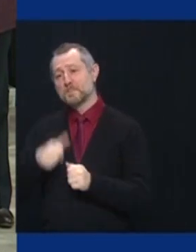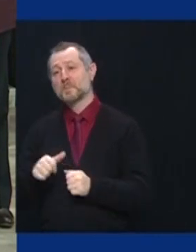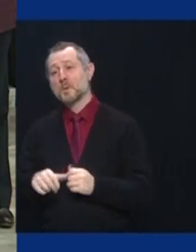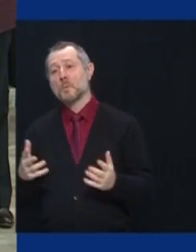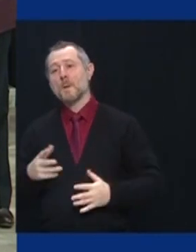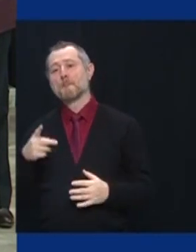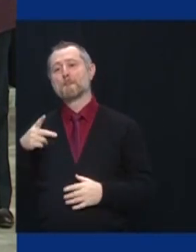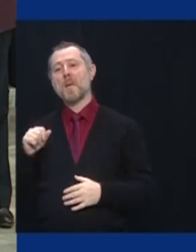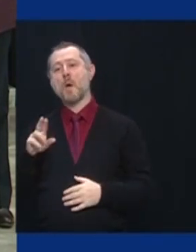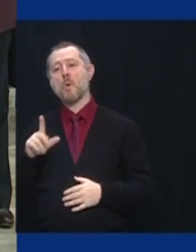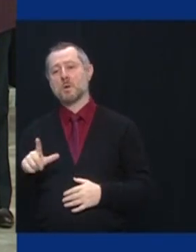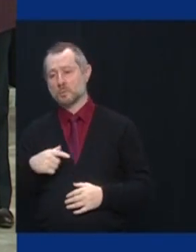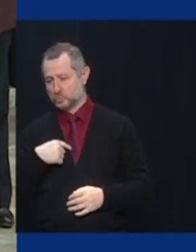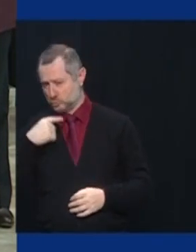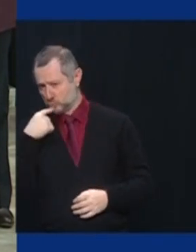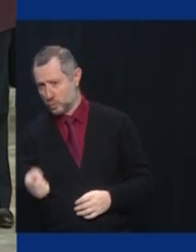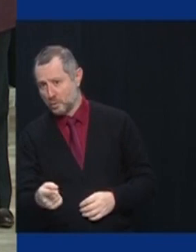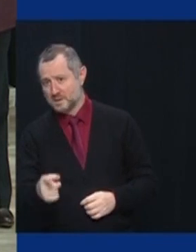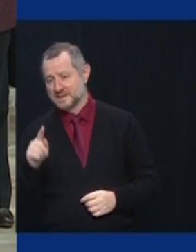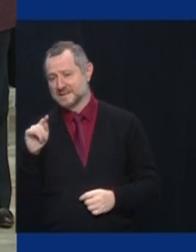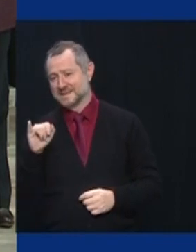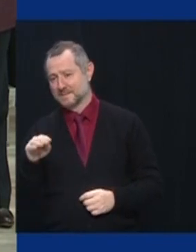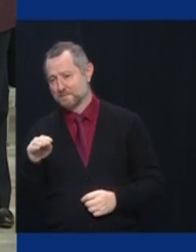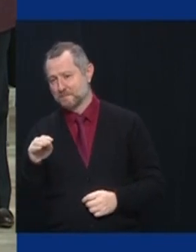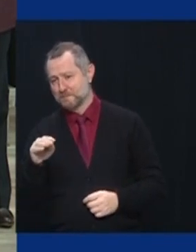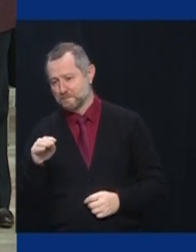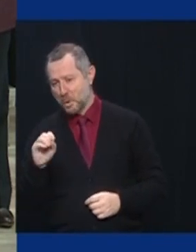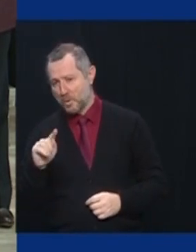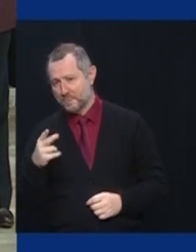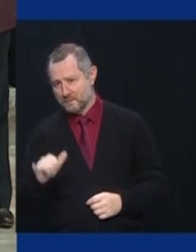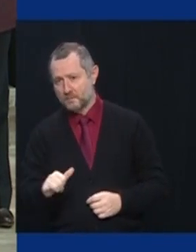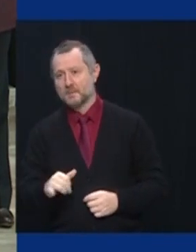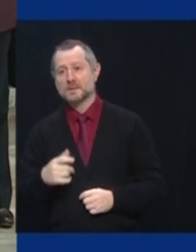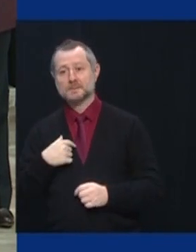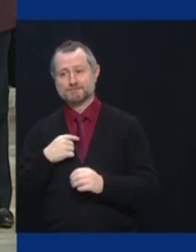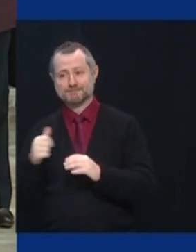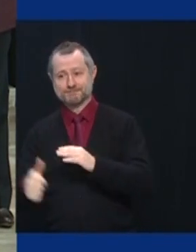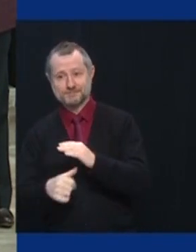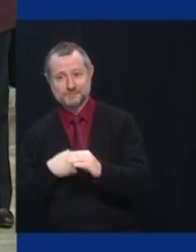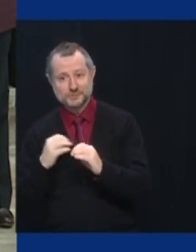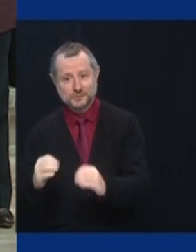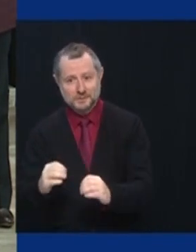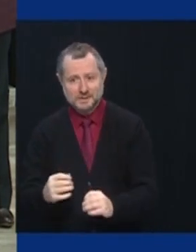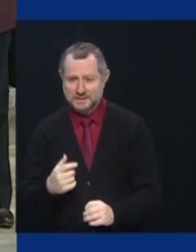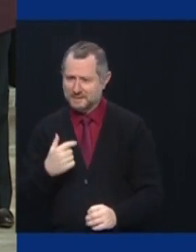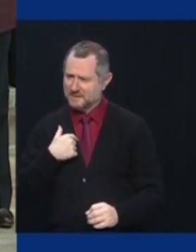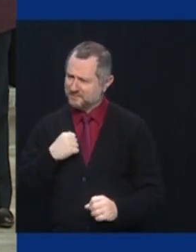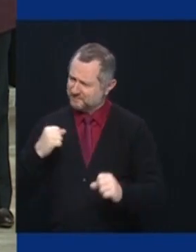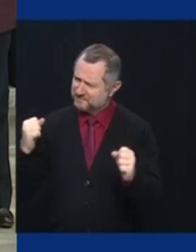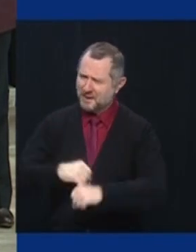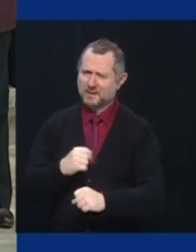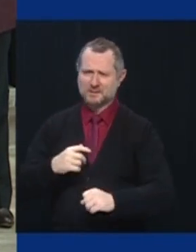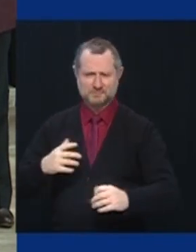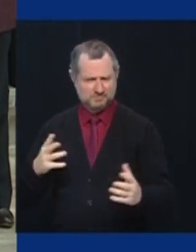COVID-19. I'M REMINDED TODAY OF WHAT PAUL